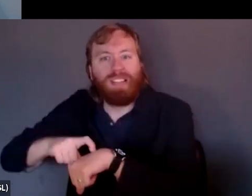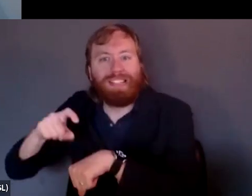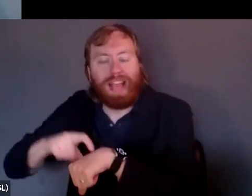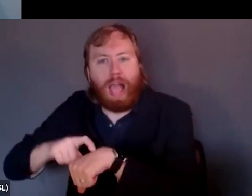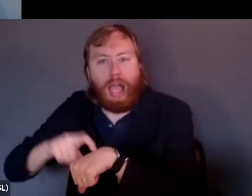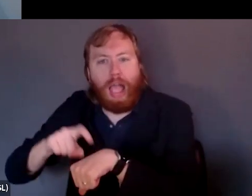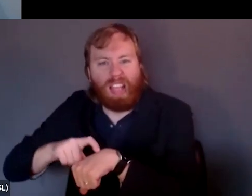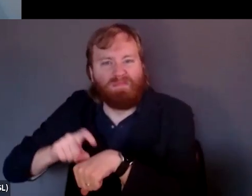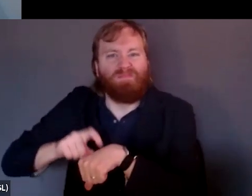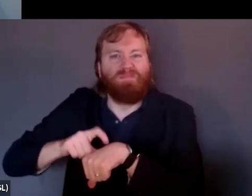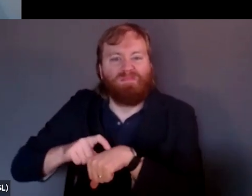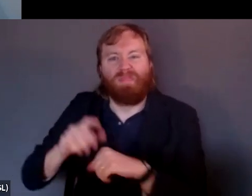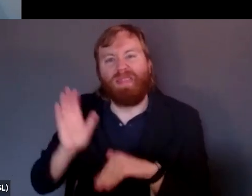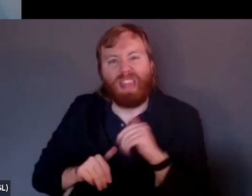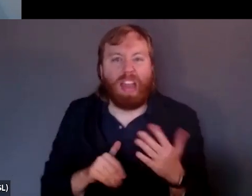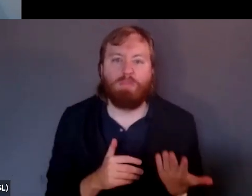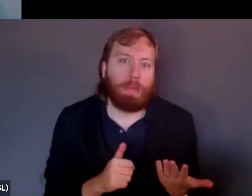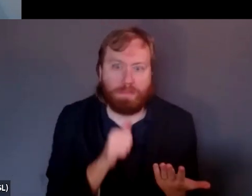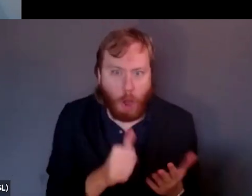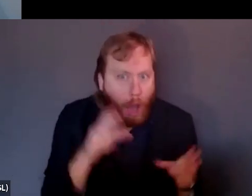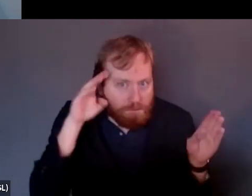I find as a developer, I spend about 1/3 of my time